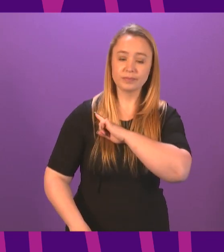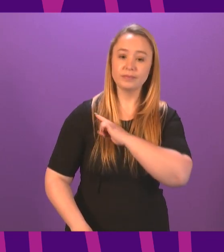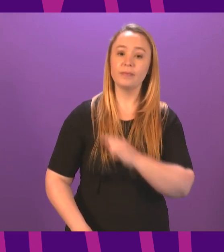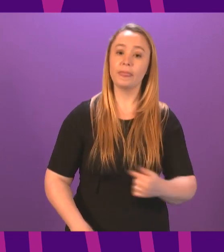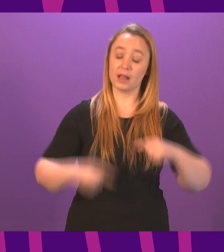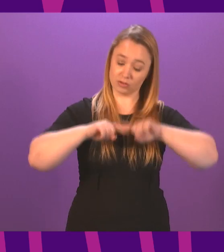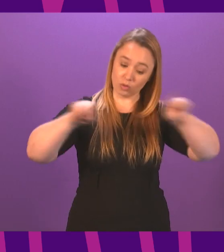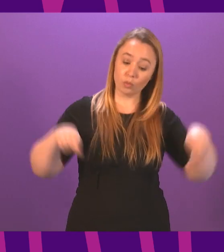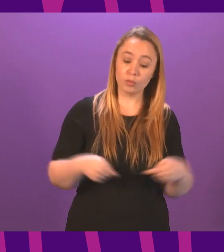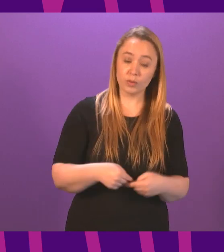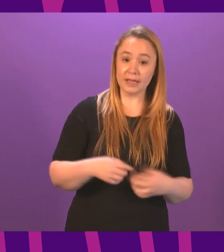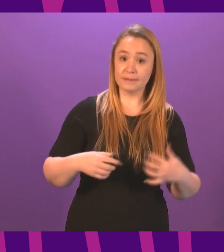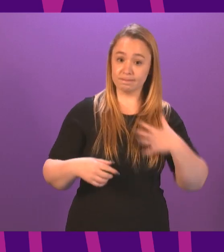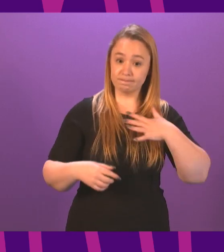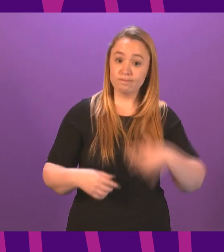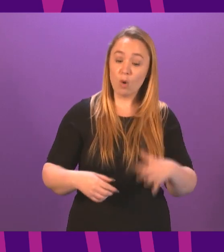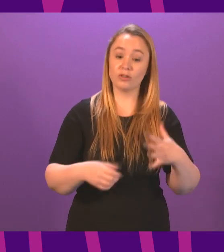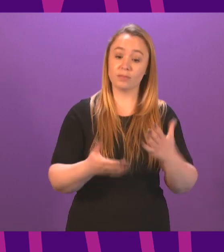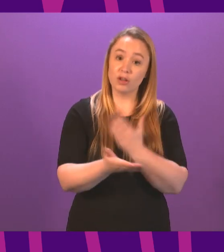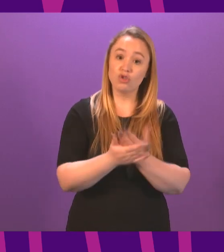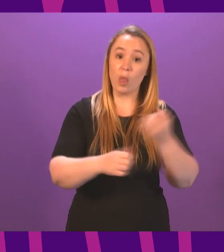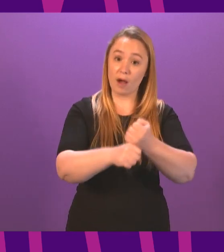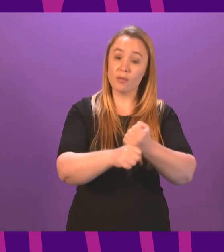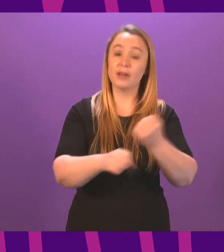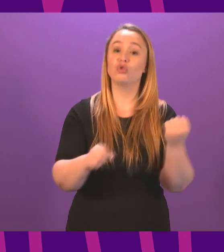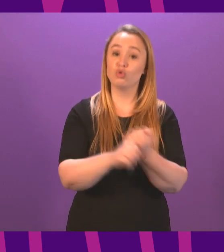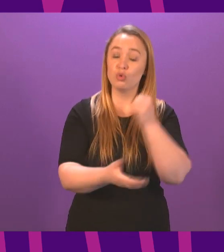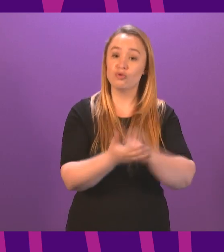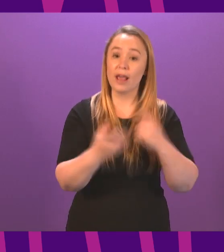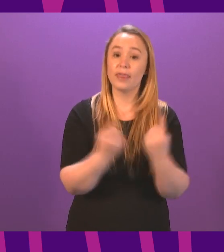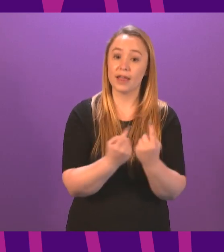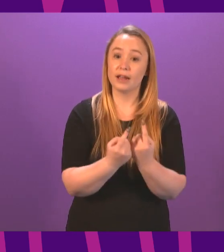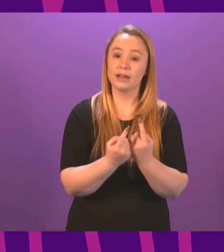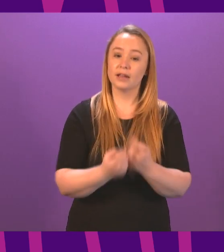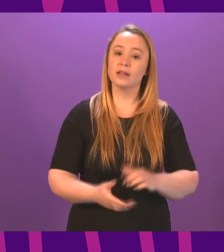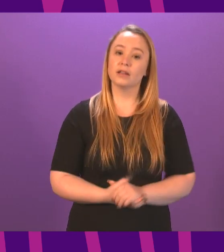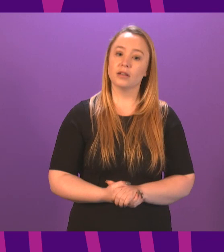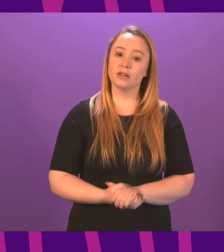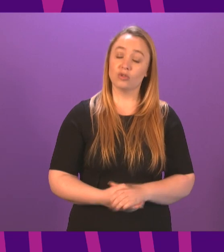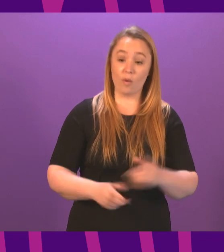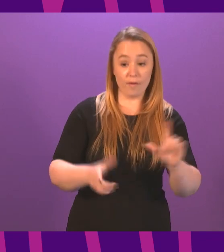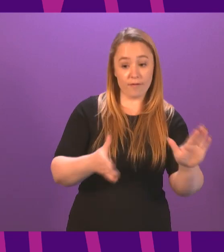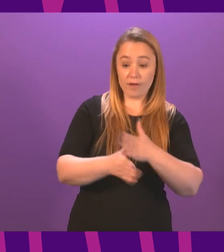to get this right. Will the First Minister admit that she has not got this right? Before